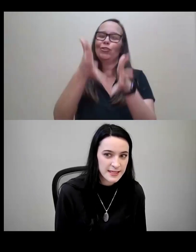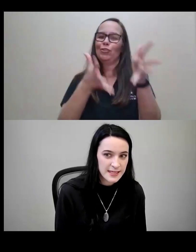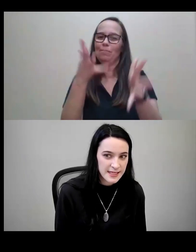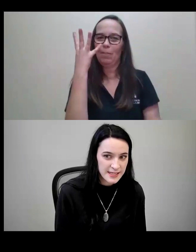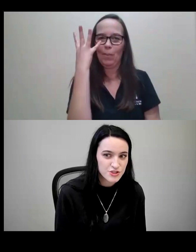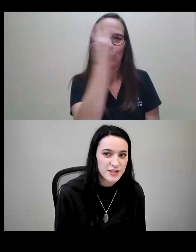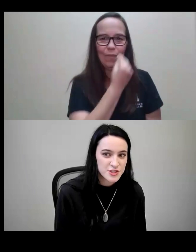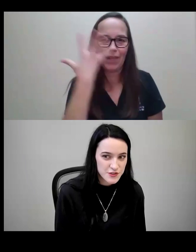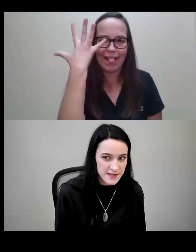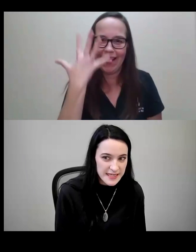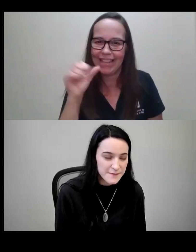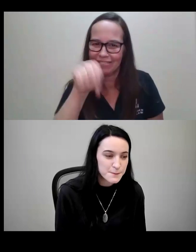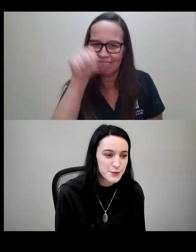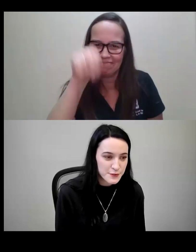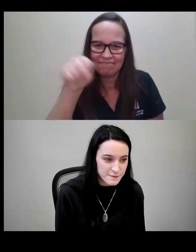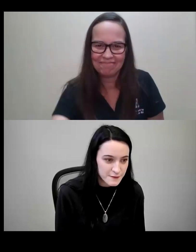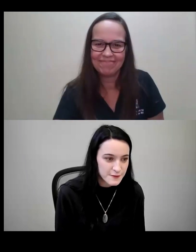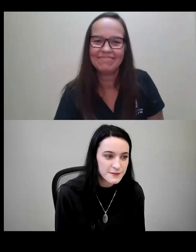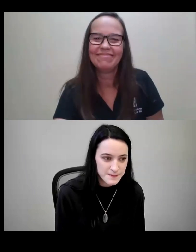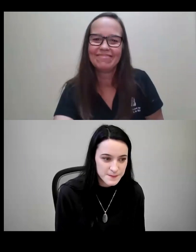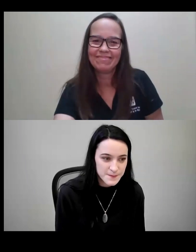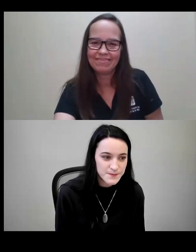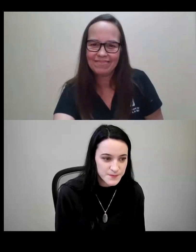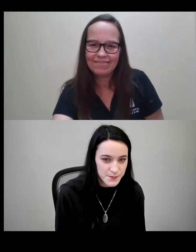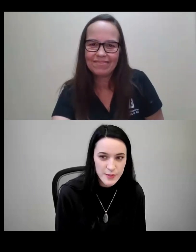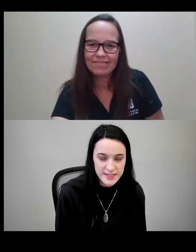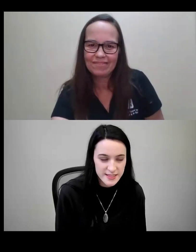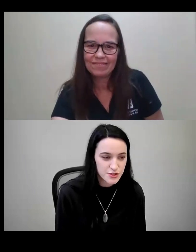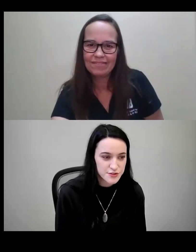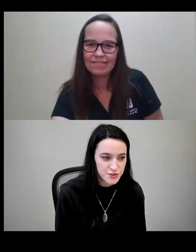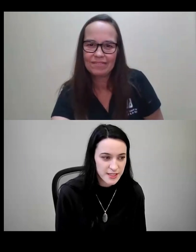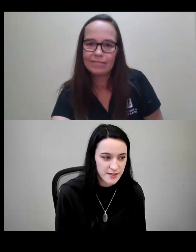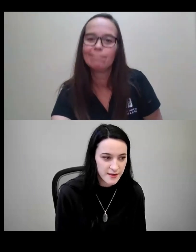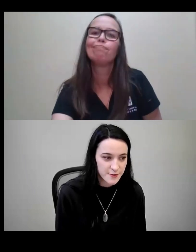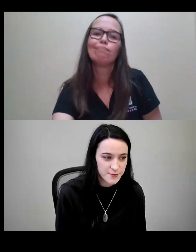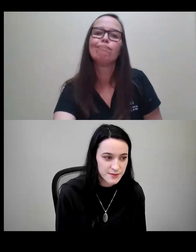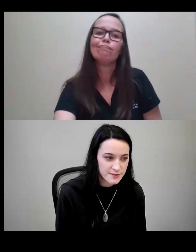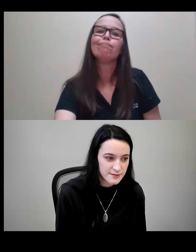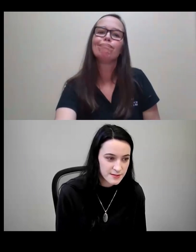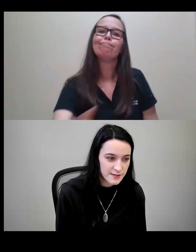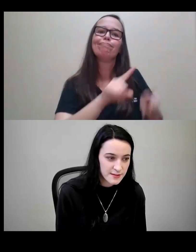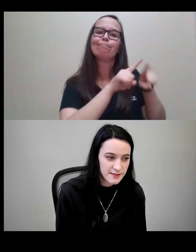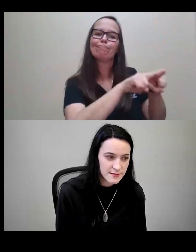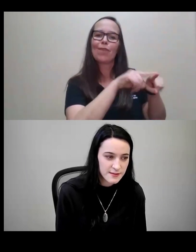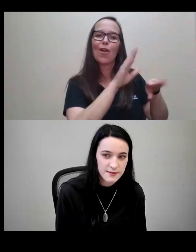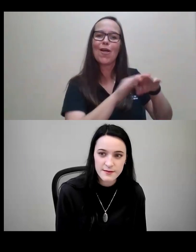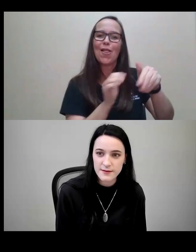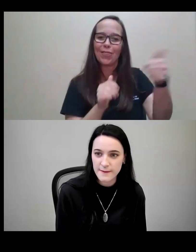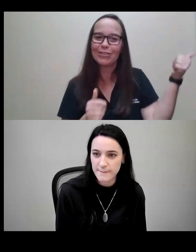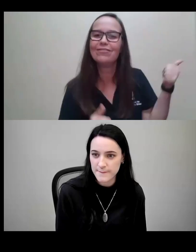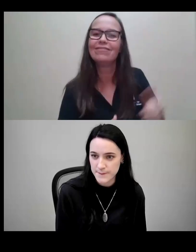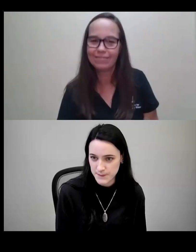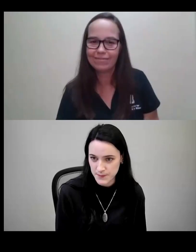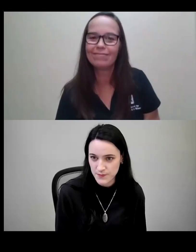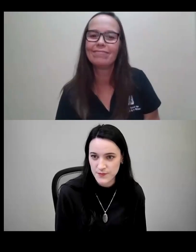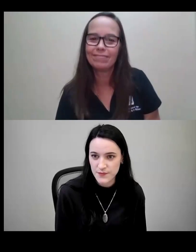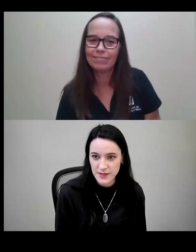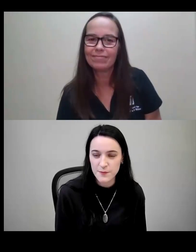gesturing. Beautiful. Pointing and gesturing can help.